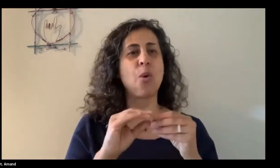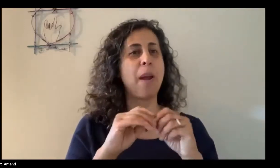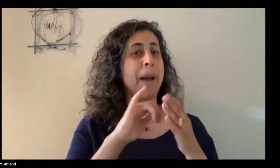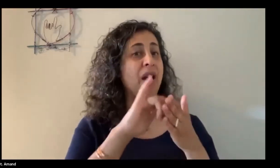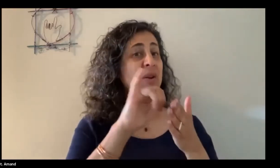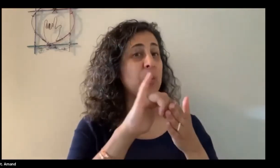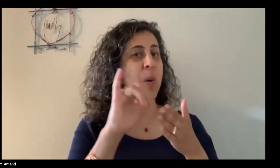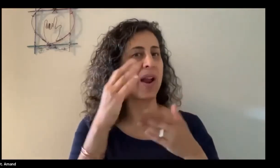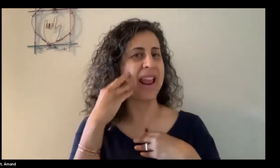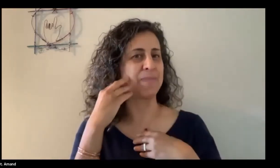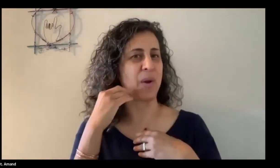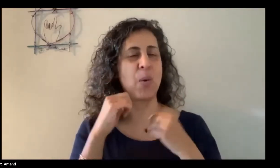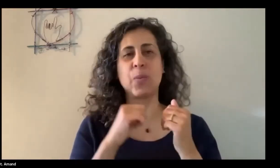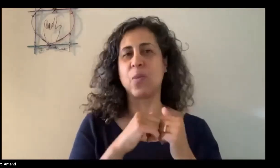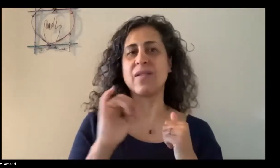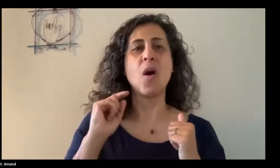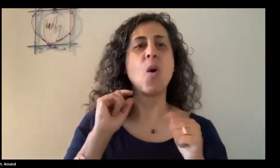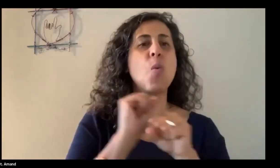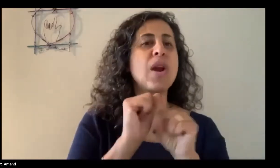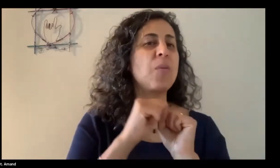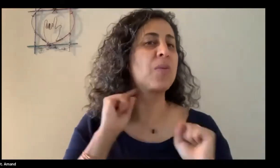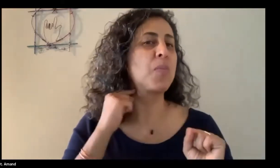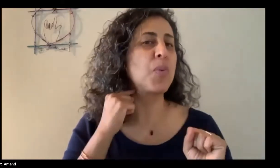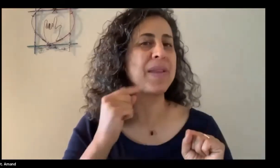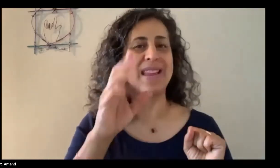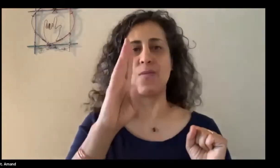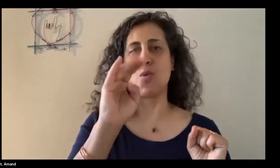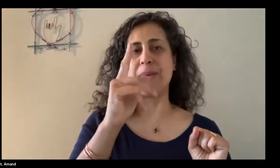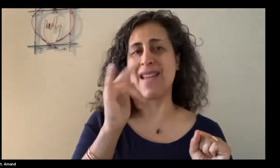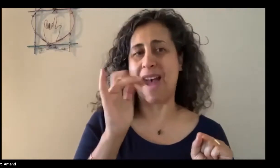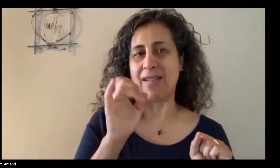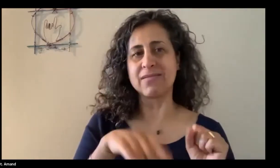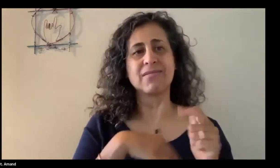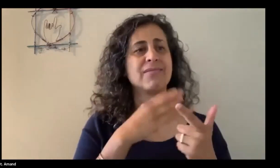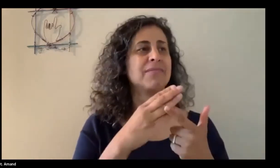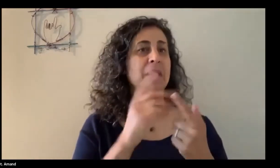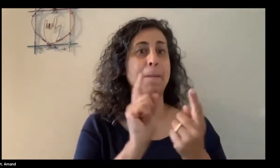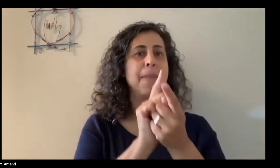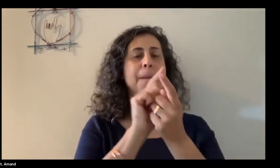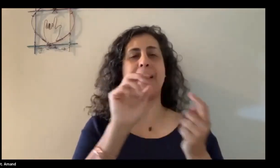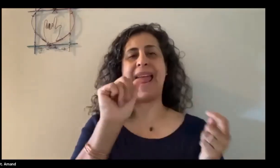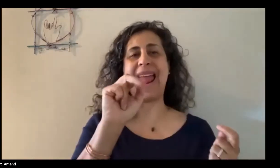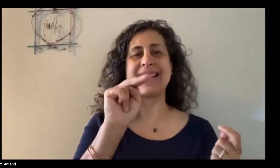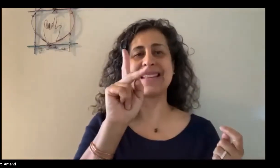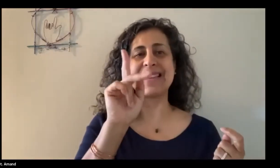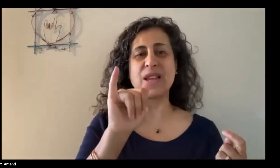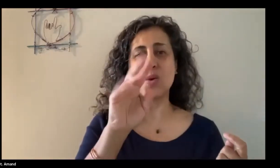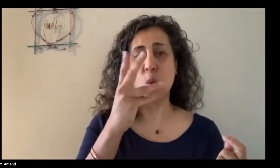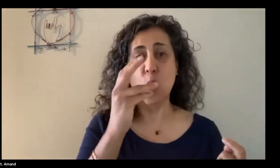and loved listening to his tales, his stories about New York City and his experiences there, working for--